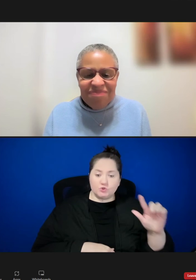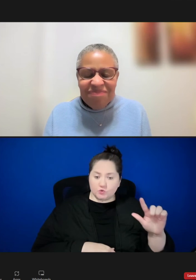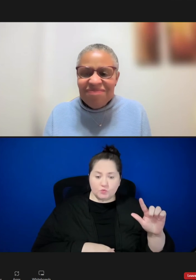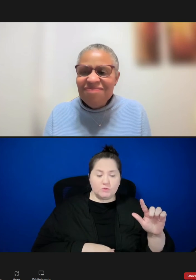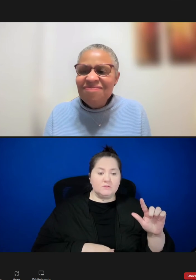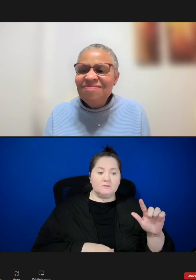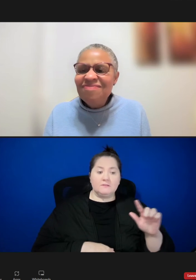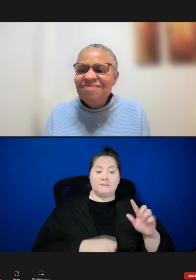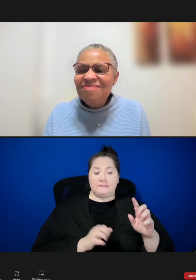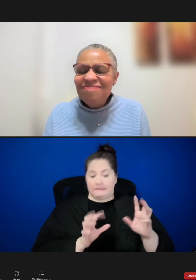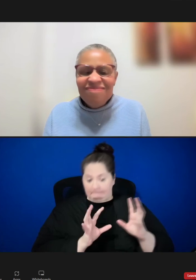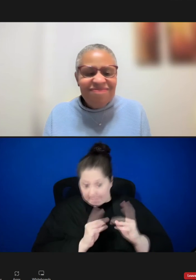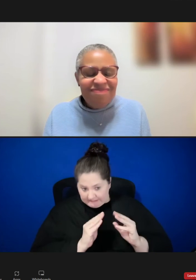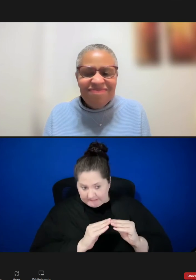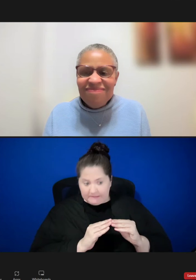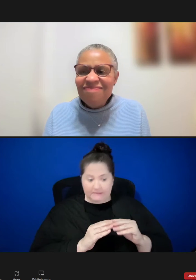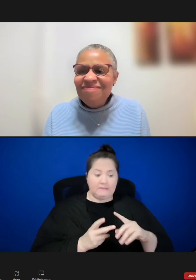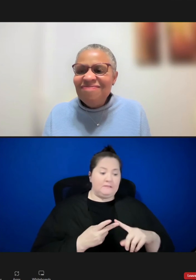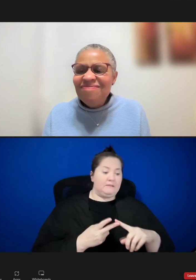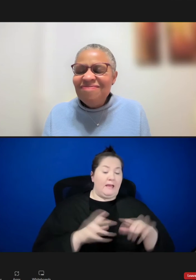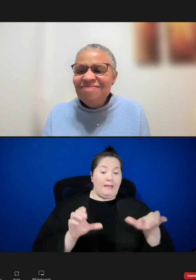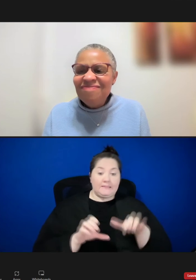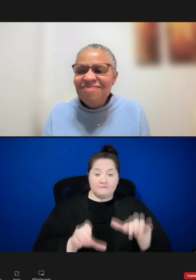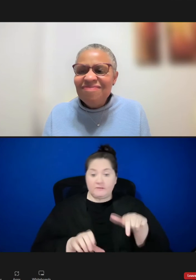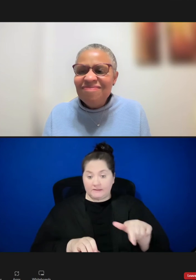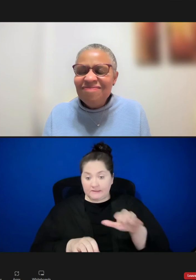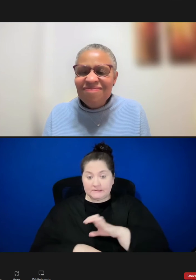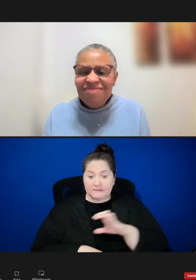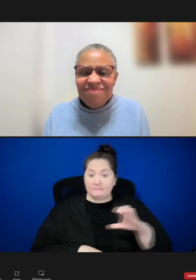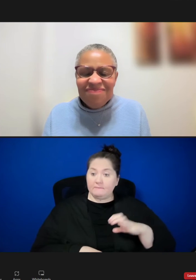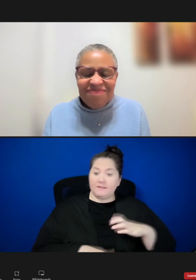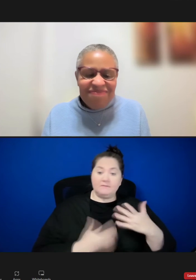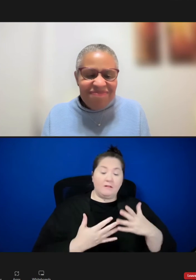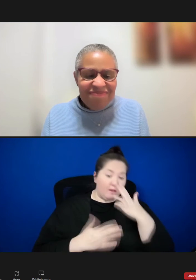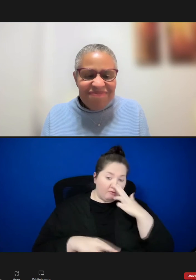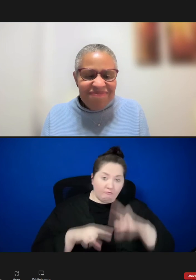meetings and the activities of this committee have been lots of fun. I think I've learned